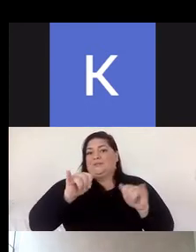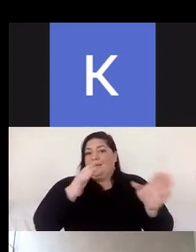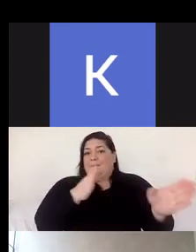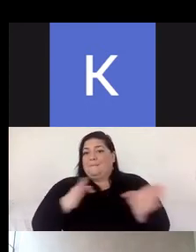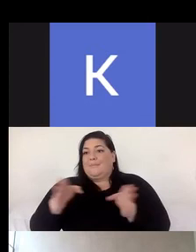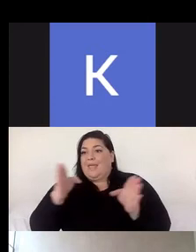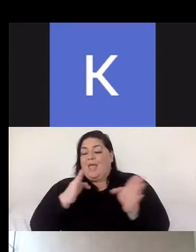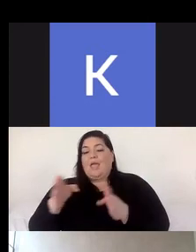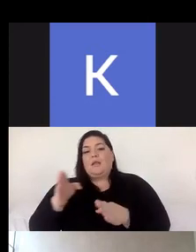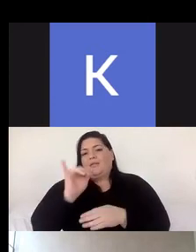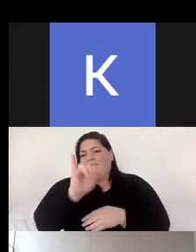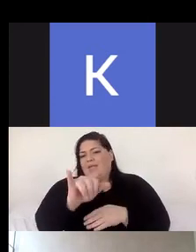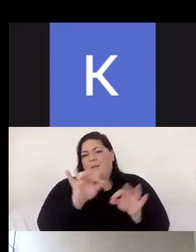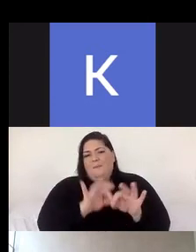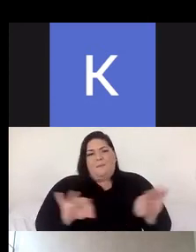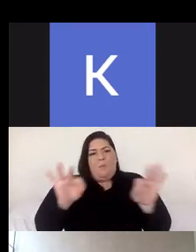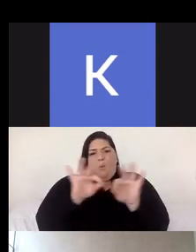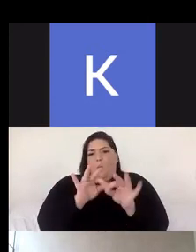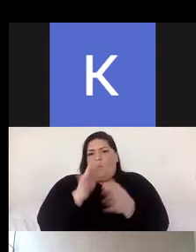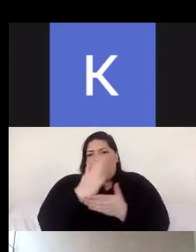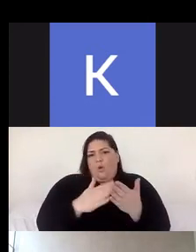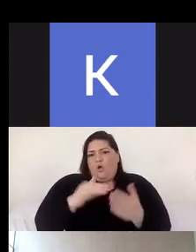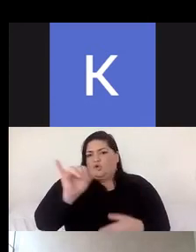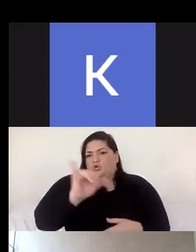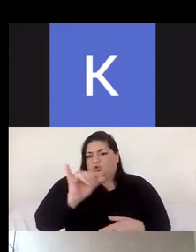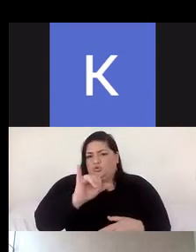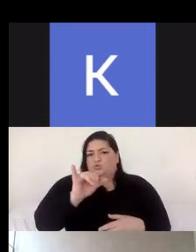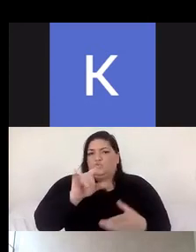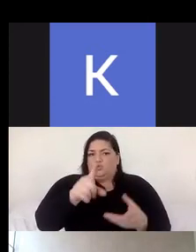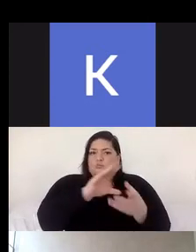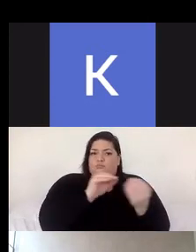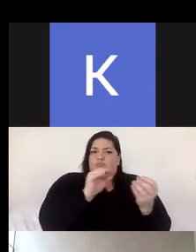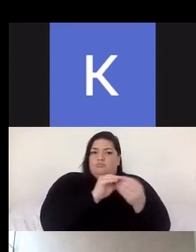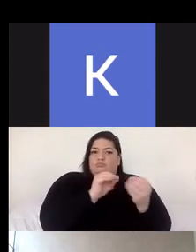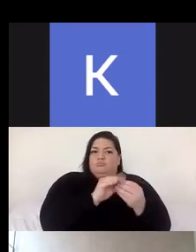still important to narrate on the progress report.